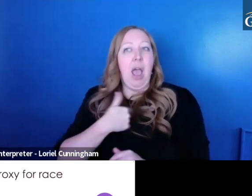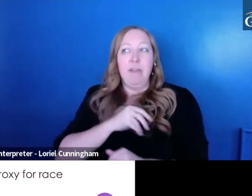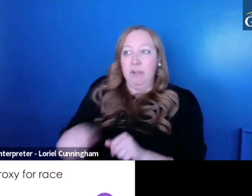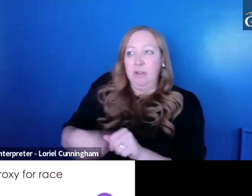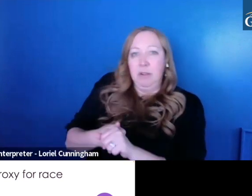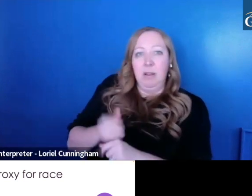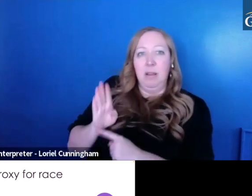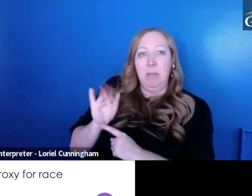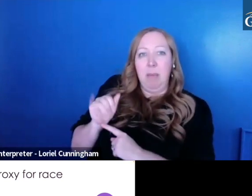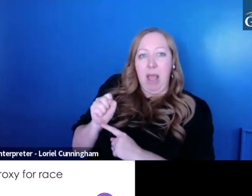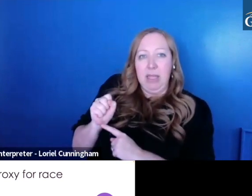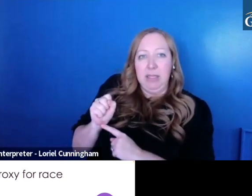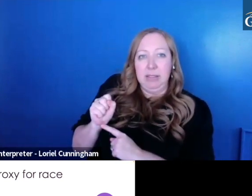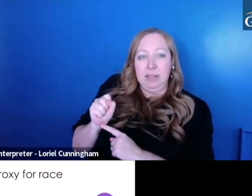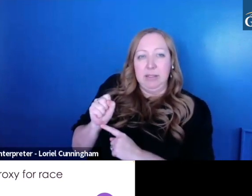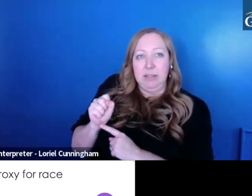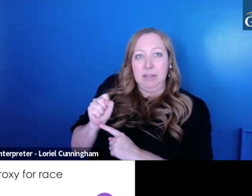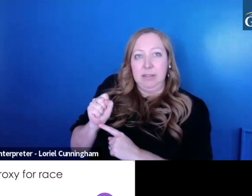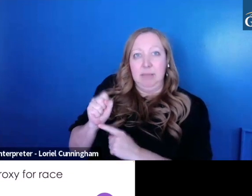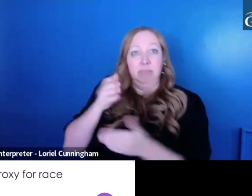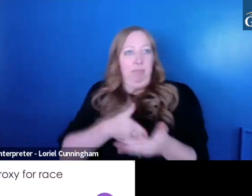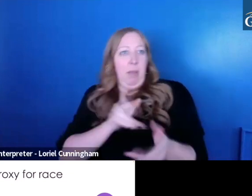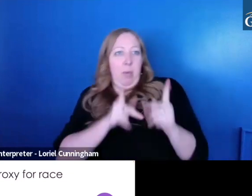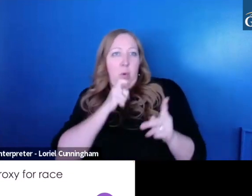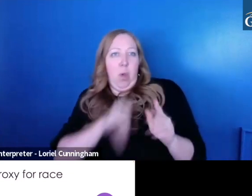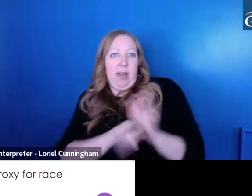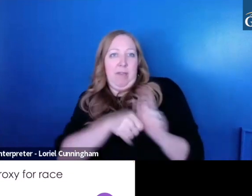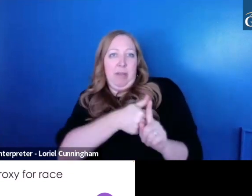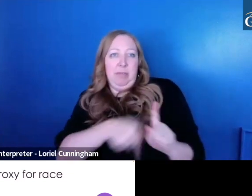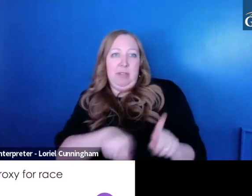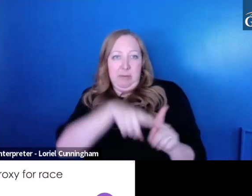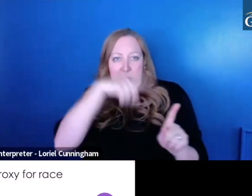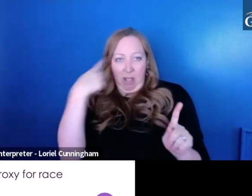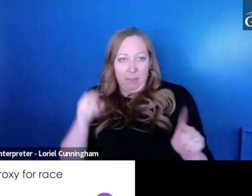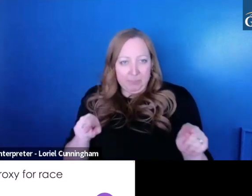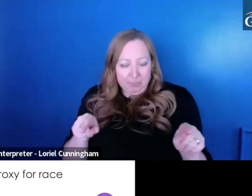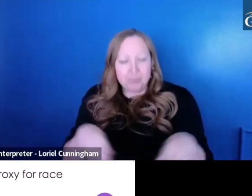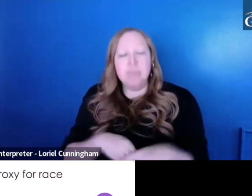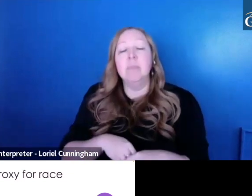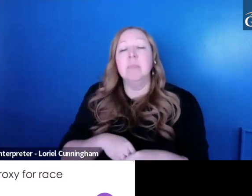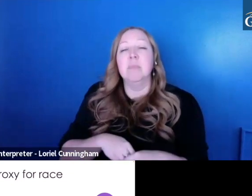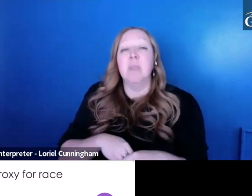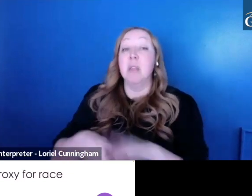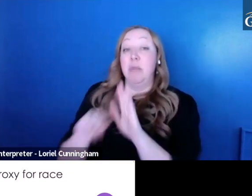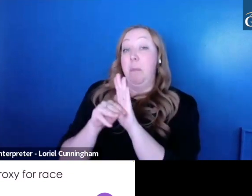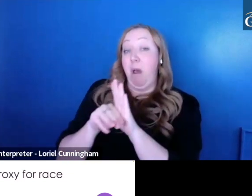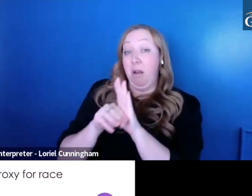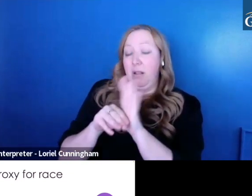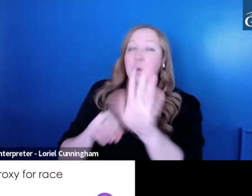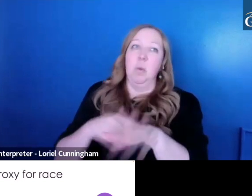identify themselves as being Black. Now, the model, there's a large model in the way in which this is a relationship